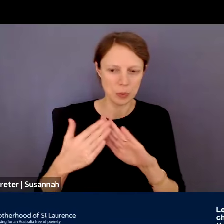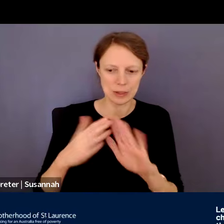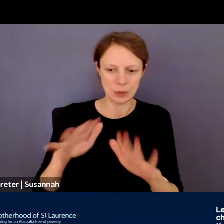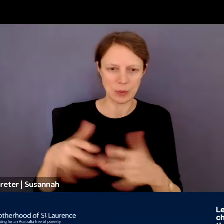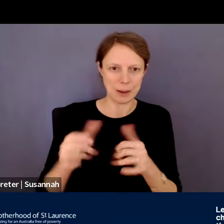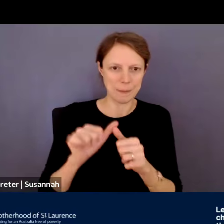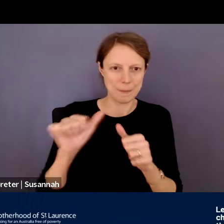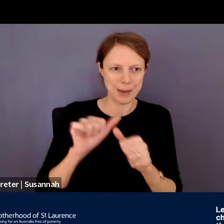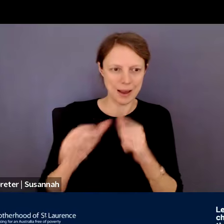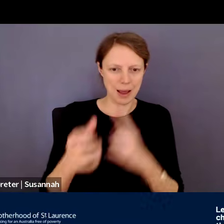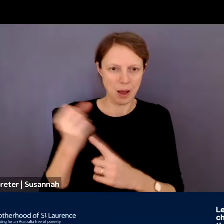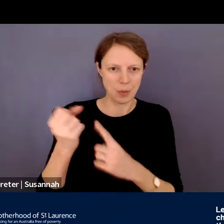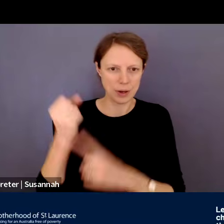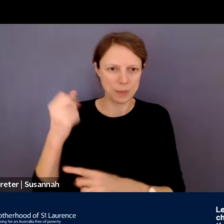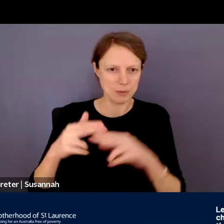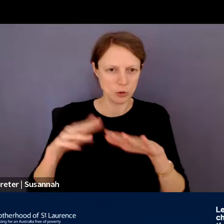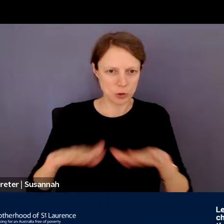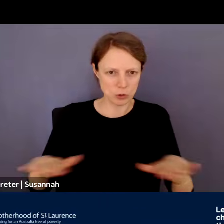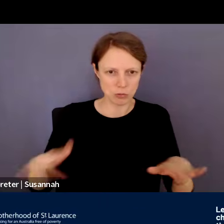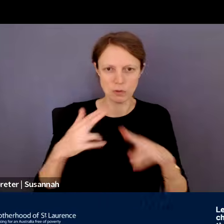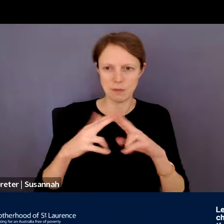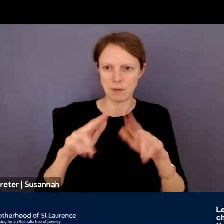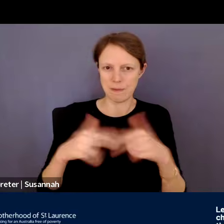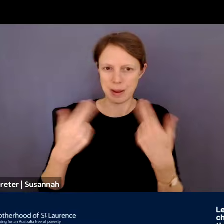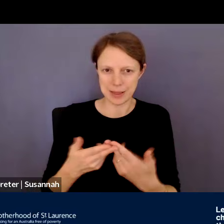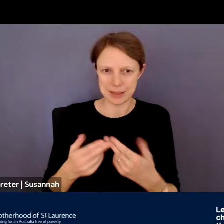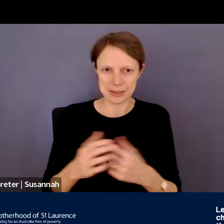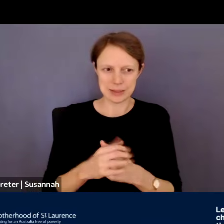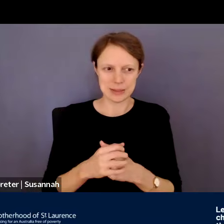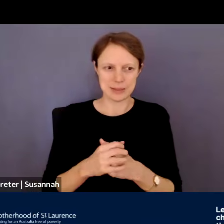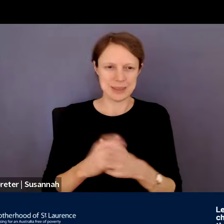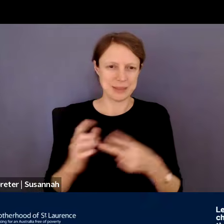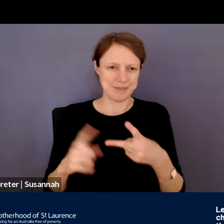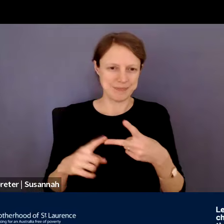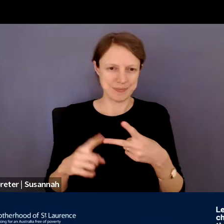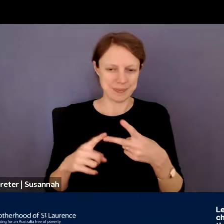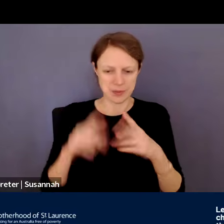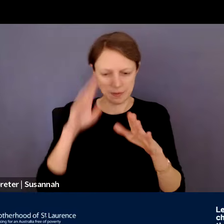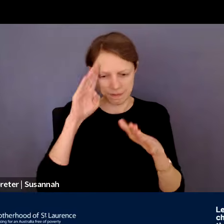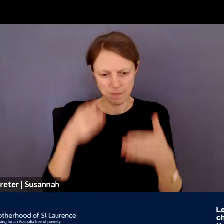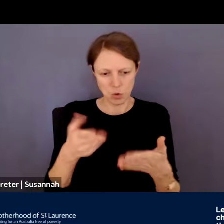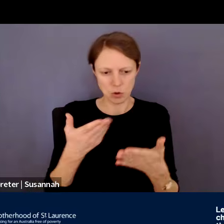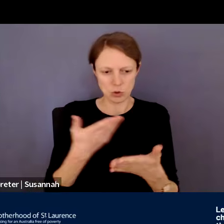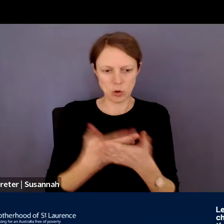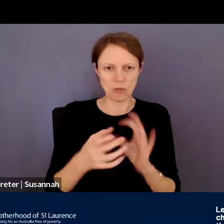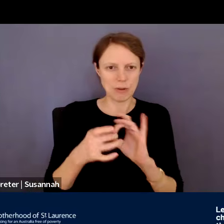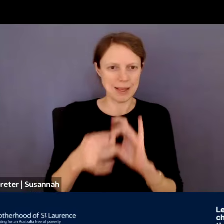and families. The second thing is really the focus on relationships. So within our approach,